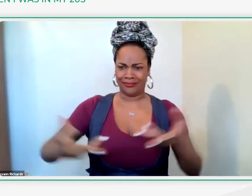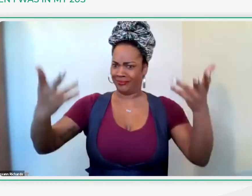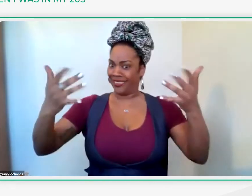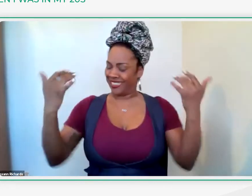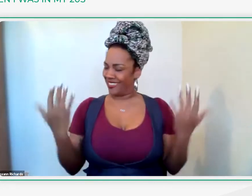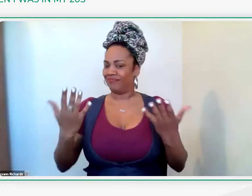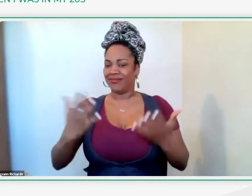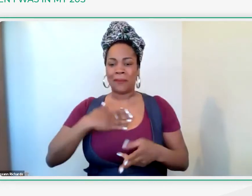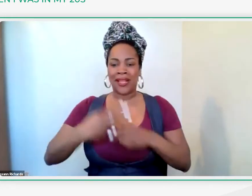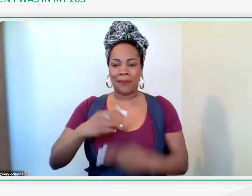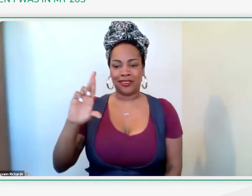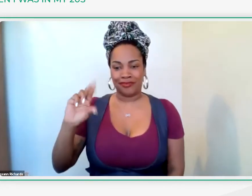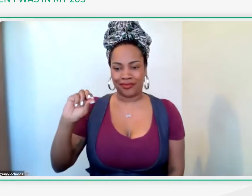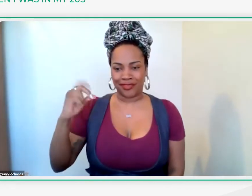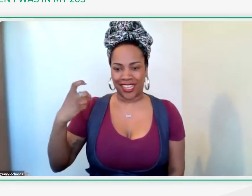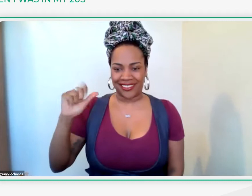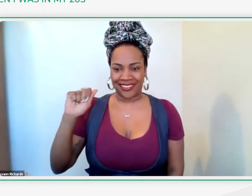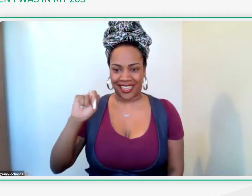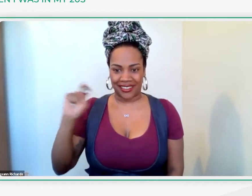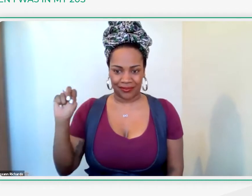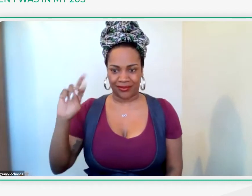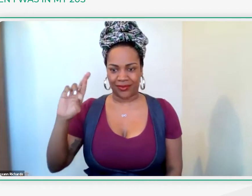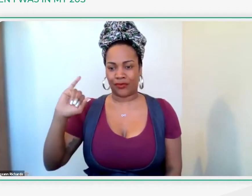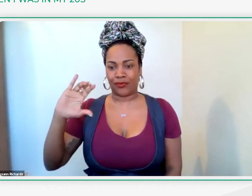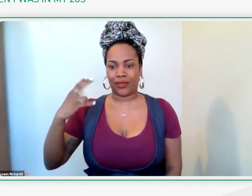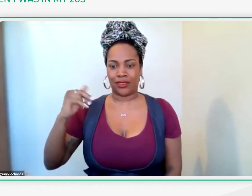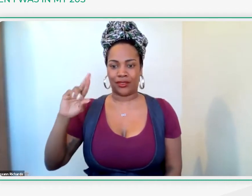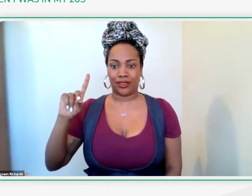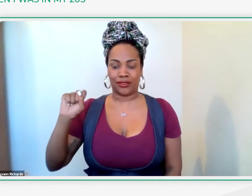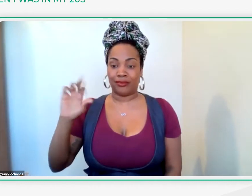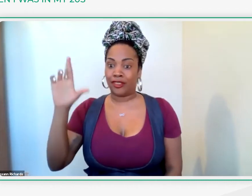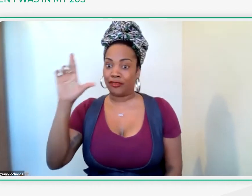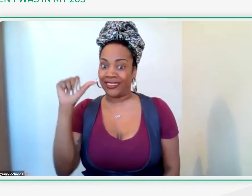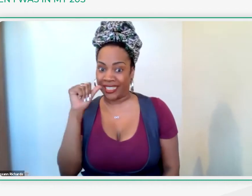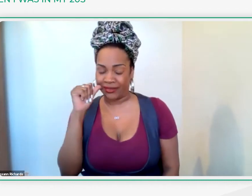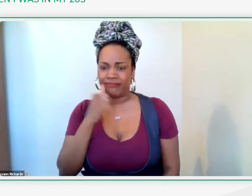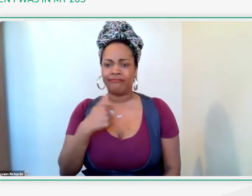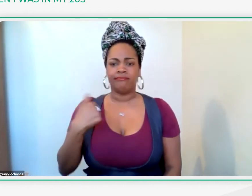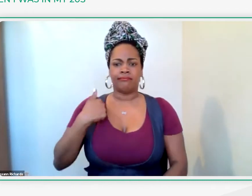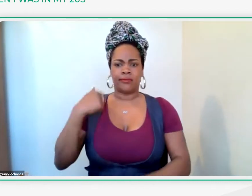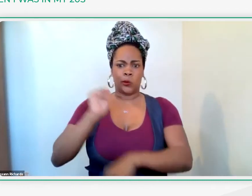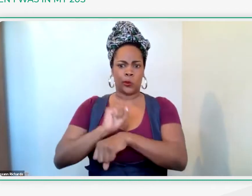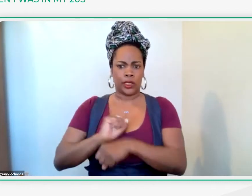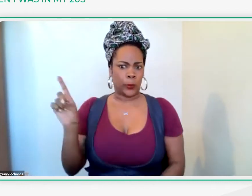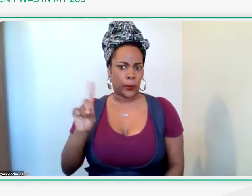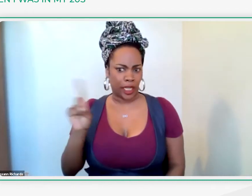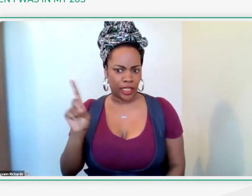I haven't mentioned who I am! My name is Roxann Richards. Roxann on the cheek.